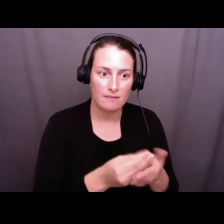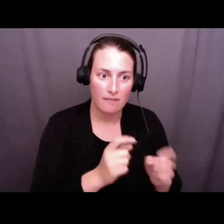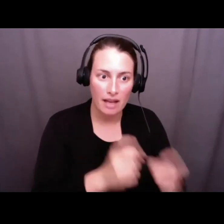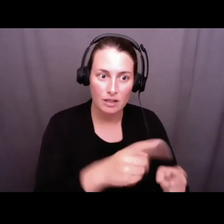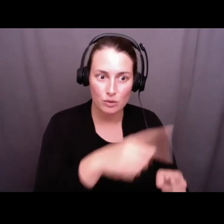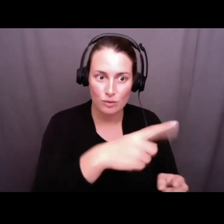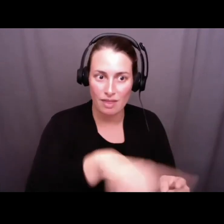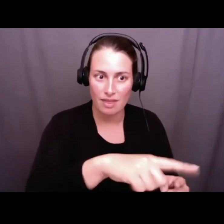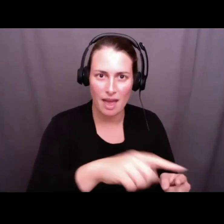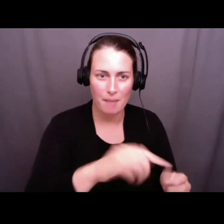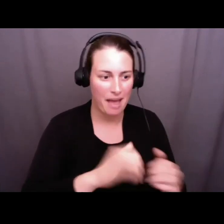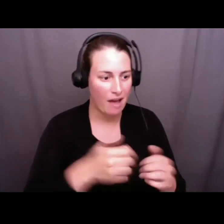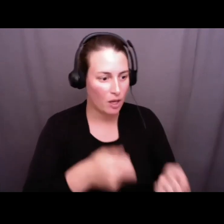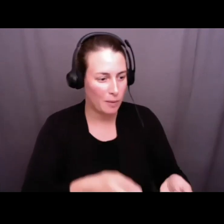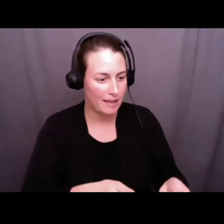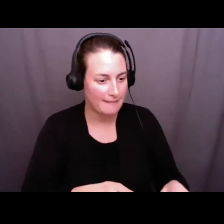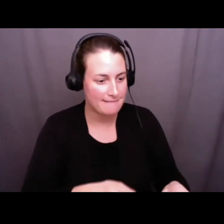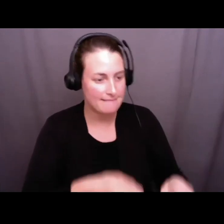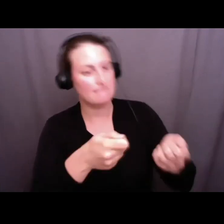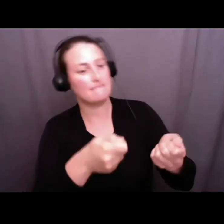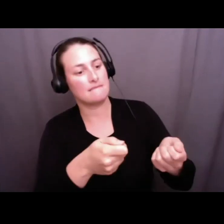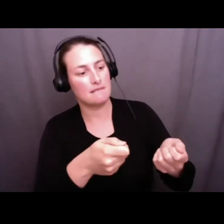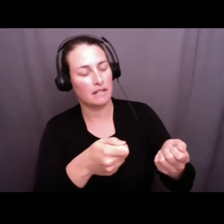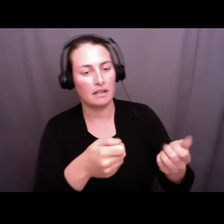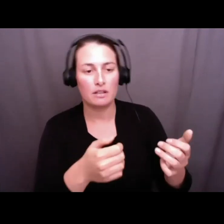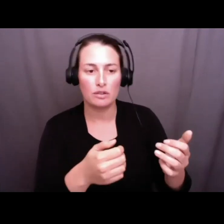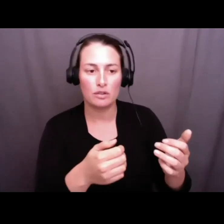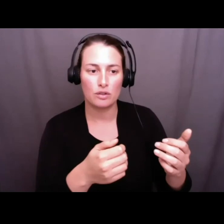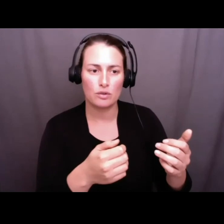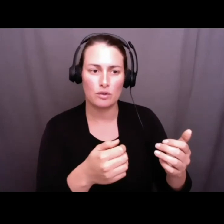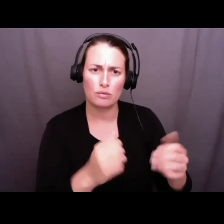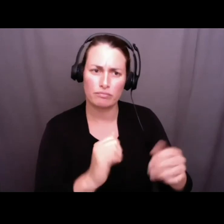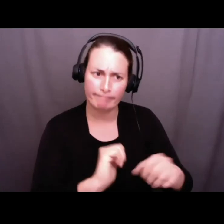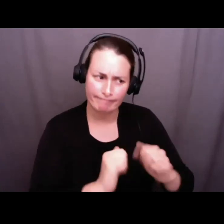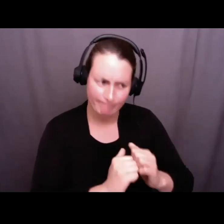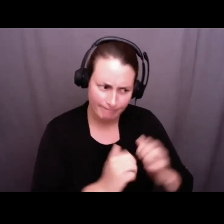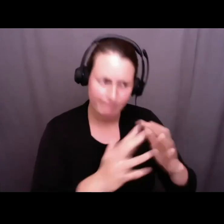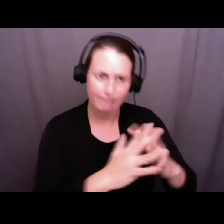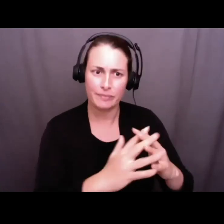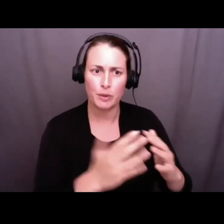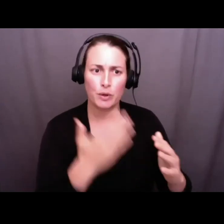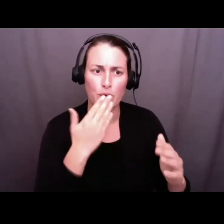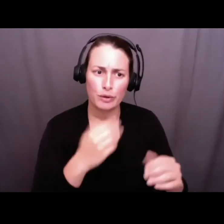up so they could stand up good, meaningful programs which might even be more successful